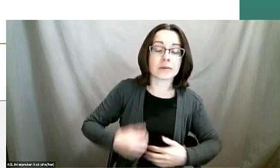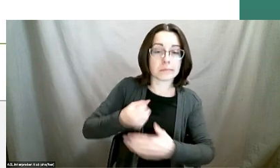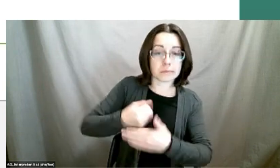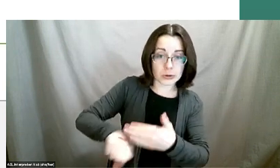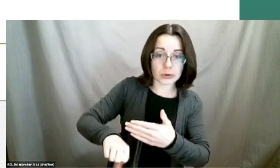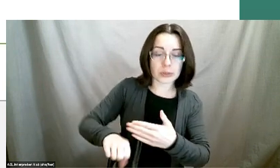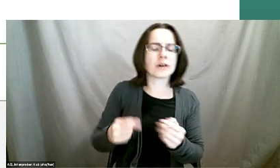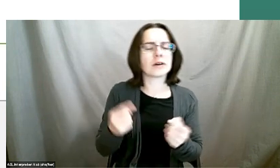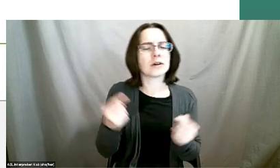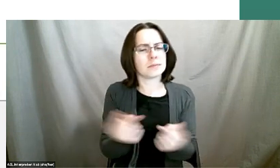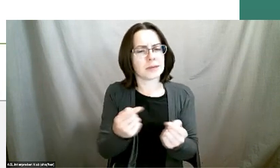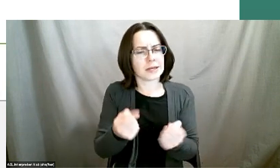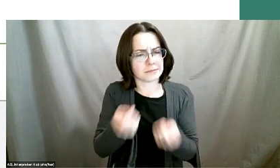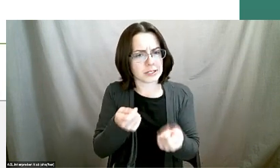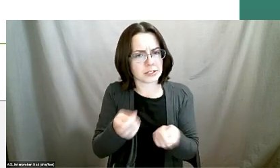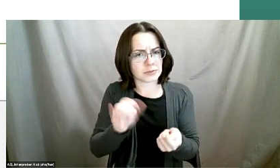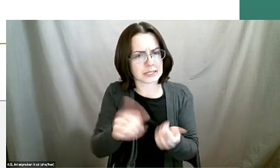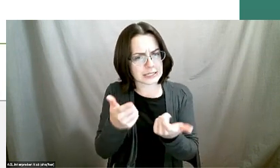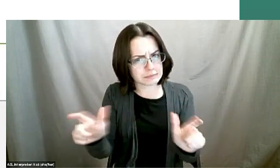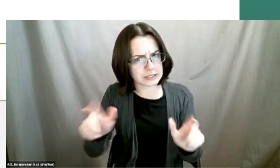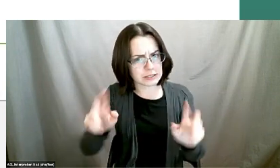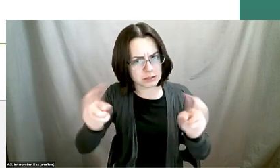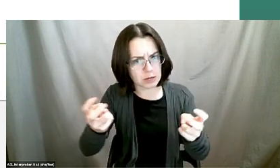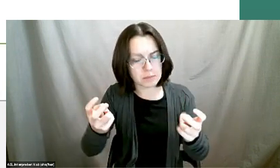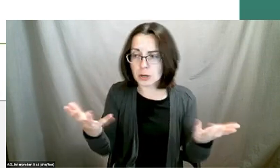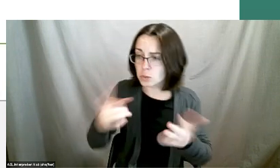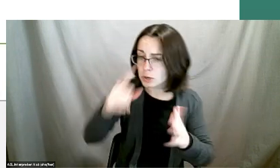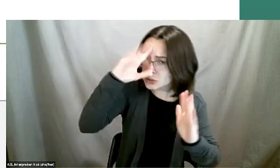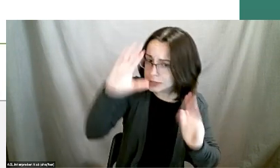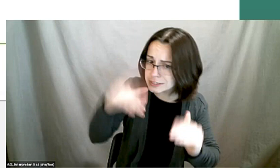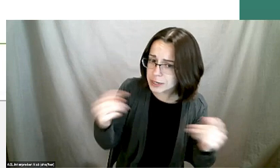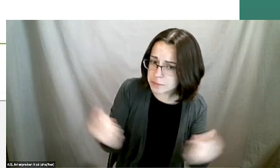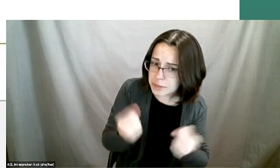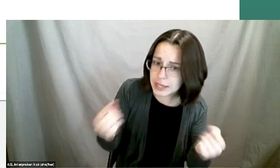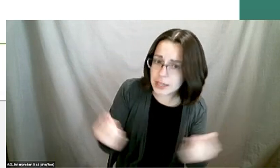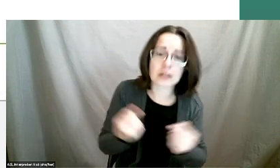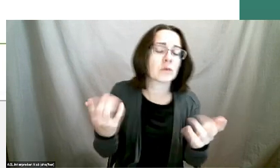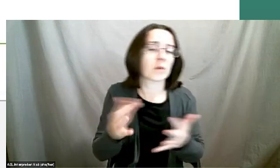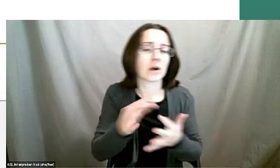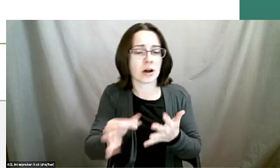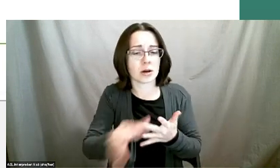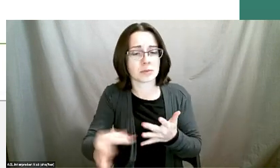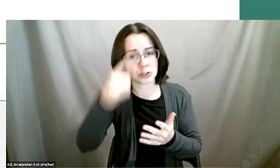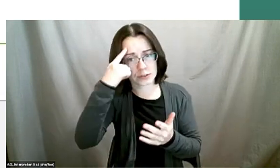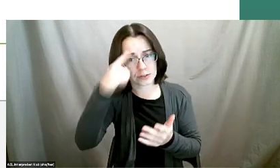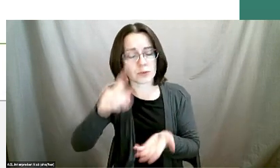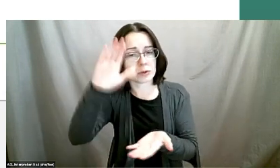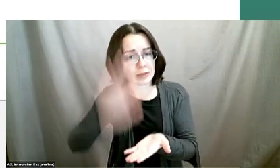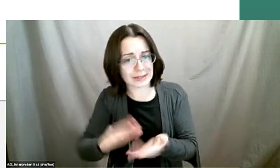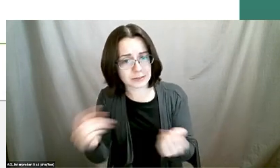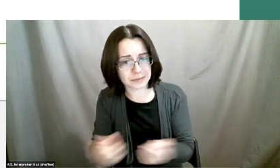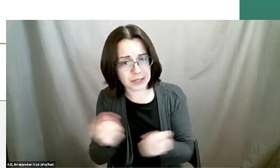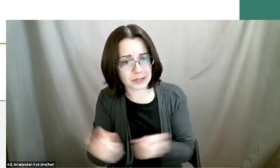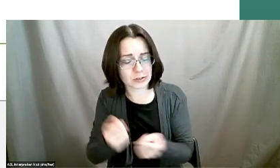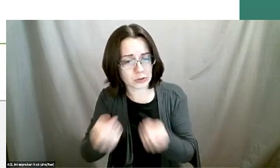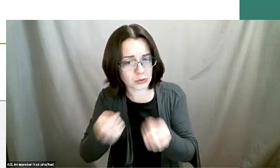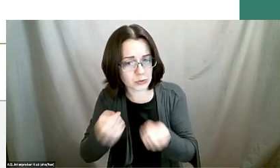What they can expect, what the options can be for providing pain control, maybe meeting anesthesia and